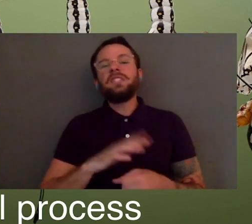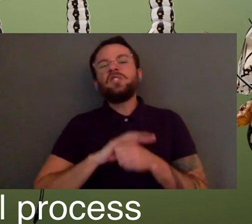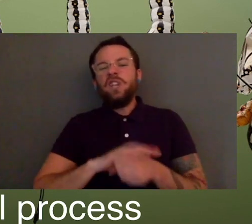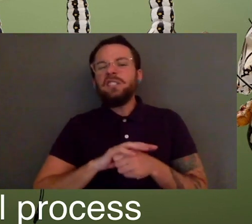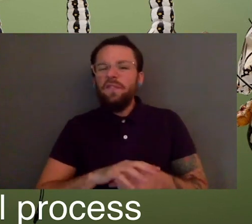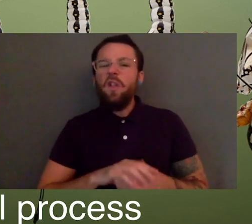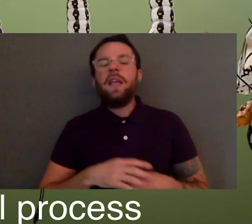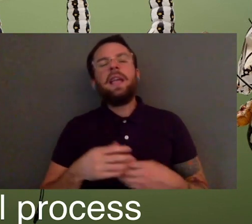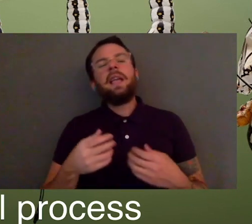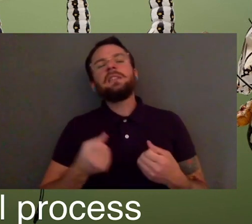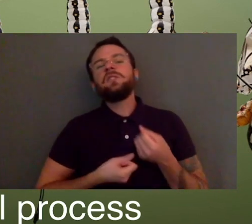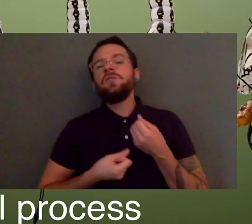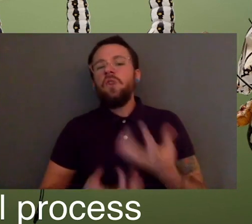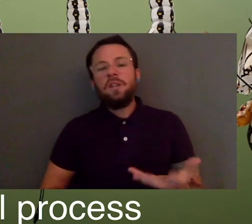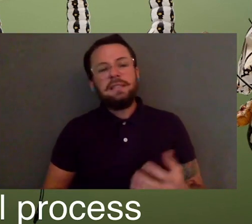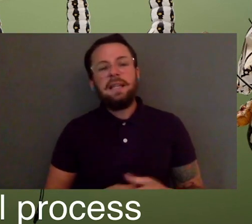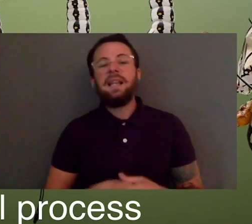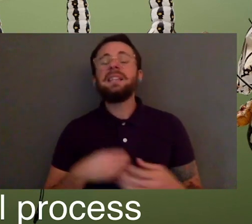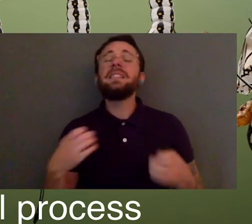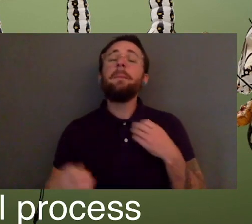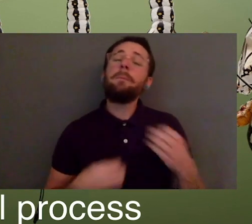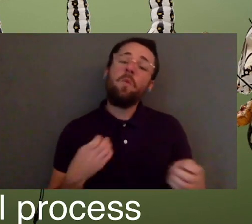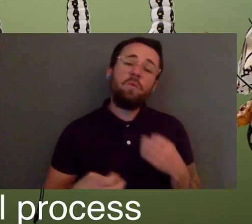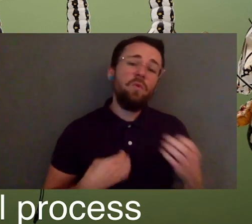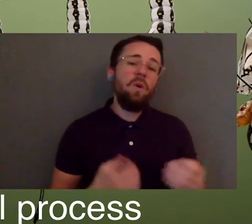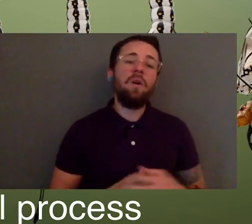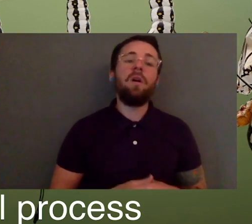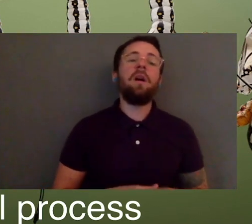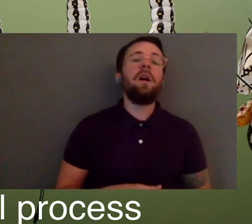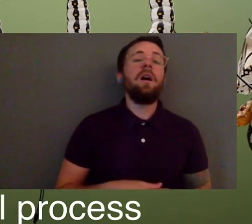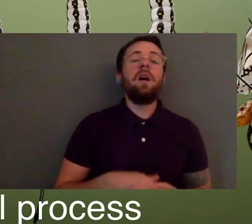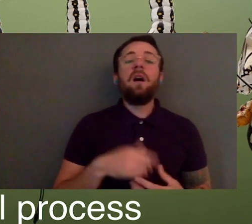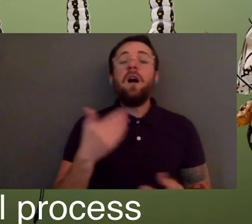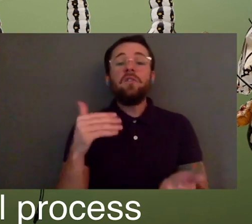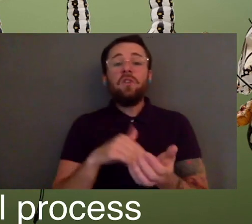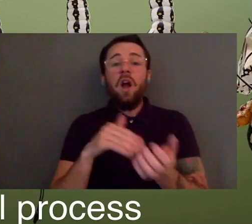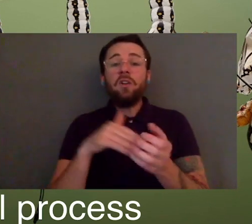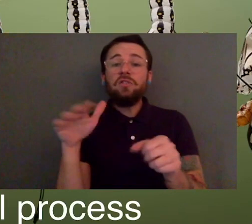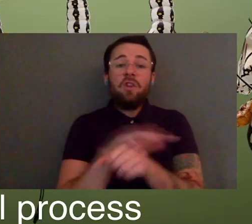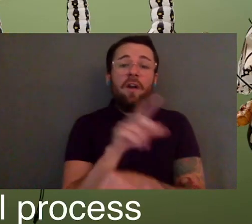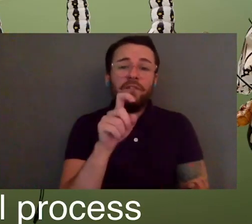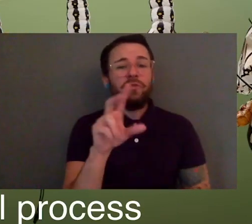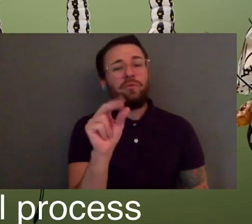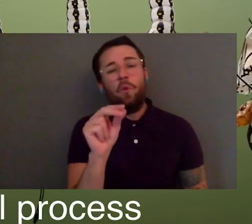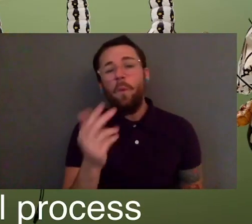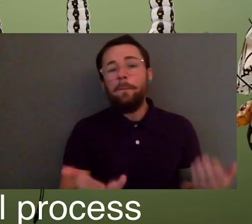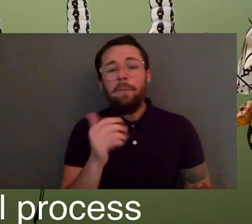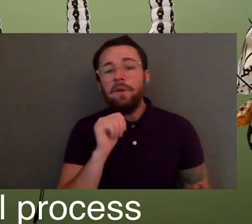It can all get a little bit overwhelming and stressful and honestly, exhausting to manage